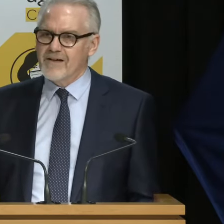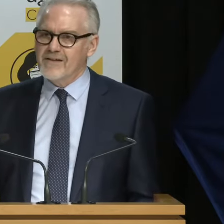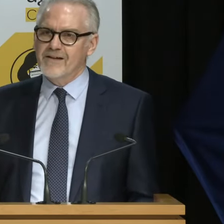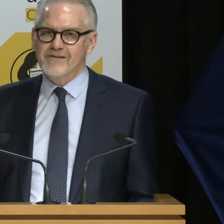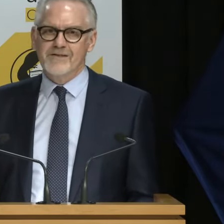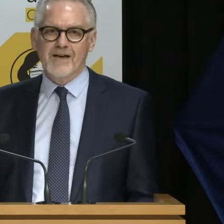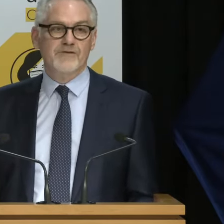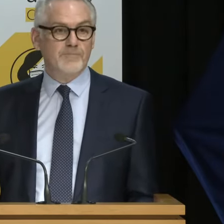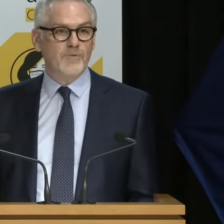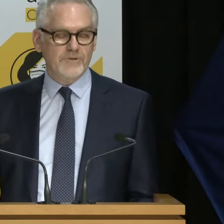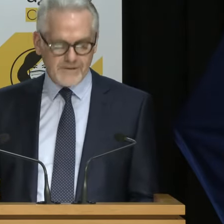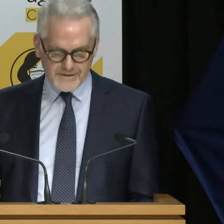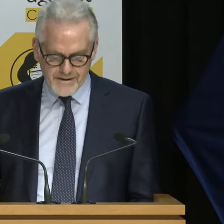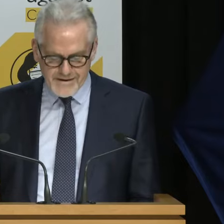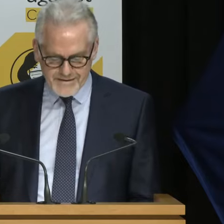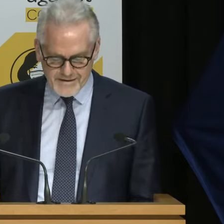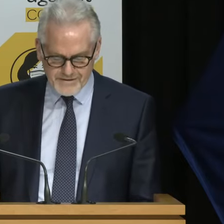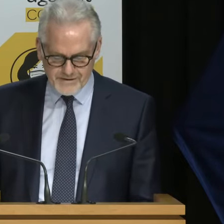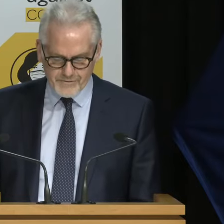I would also echo the Minister's comments, the panel